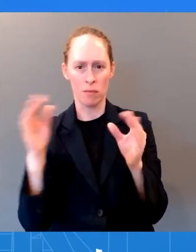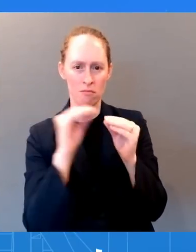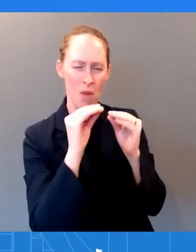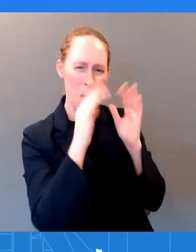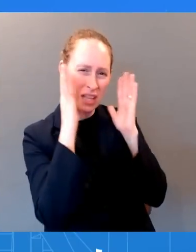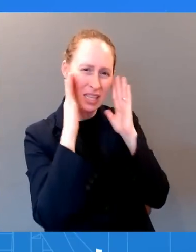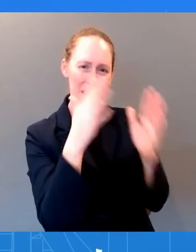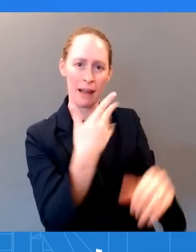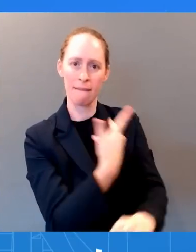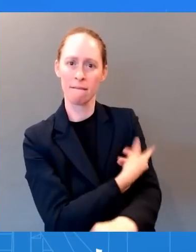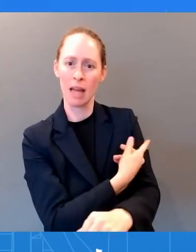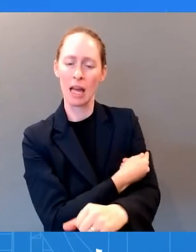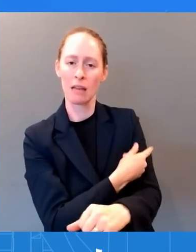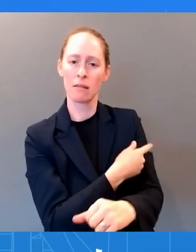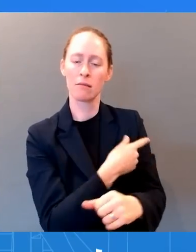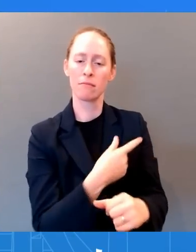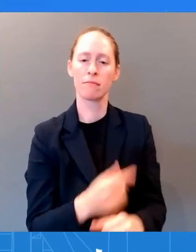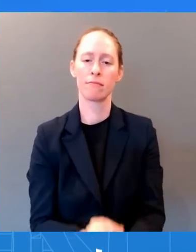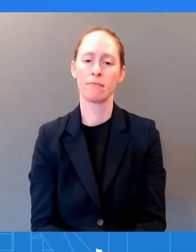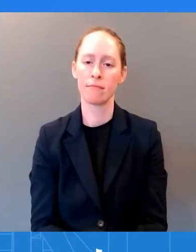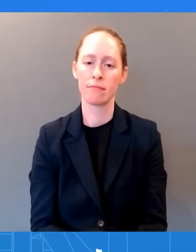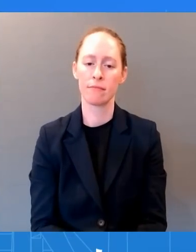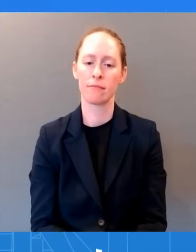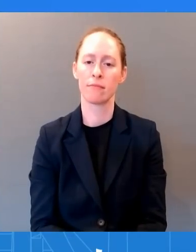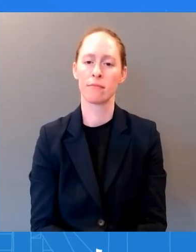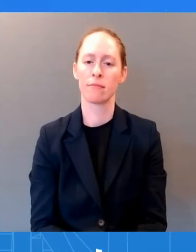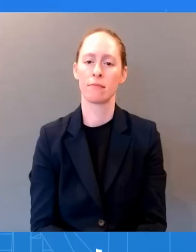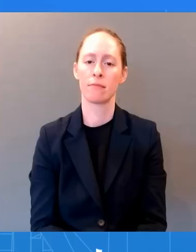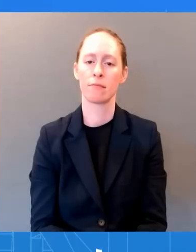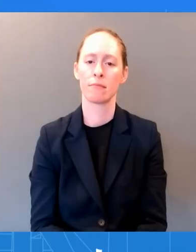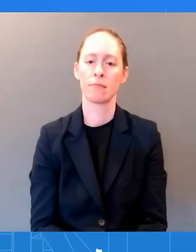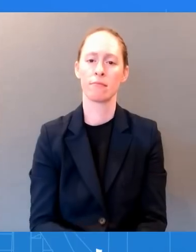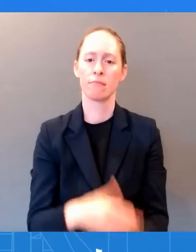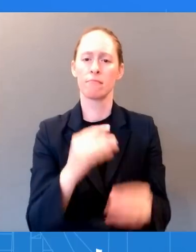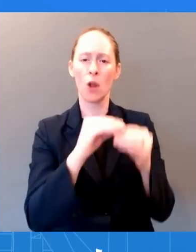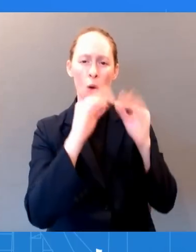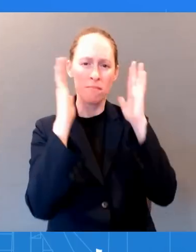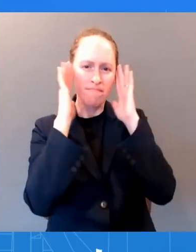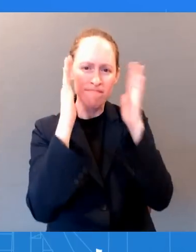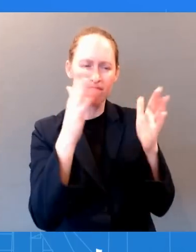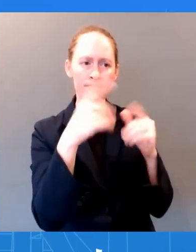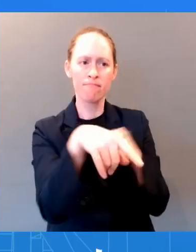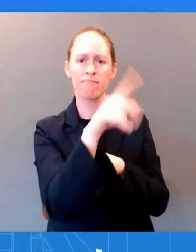in the following -- when the decisions are made on how -- from the CDC and FDA -- how we're going to move forward.